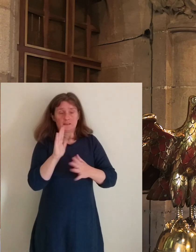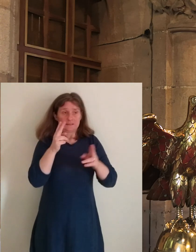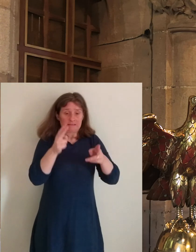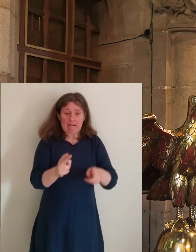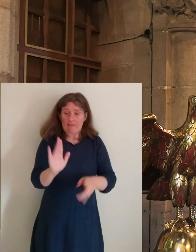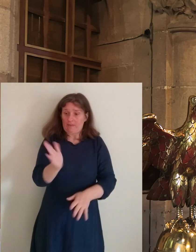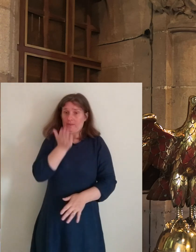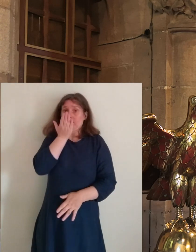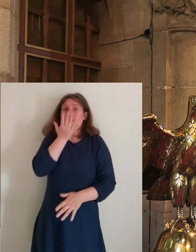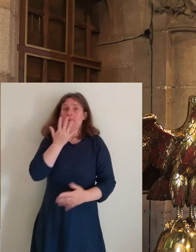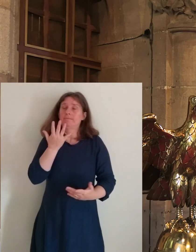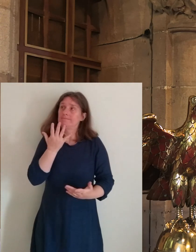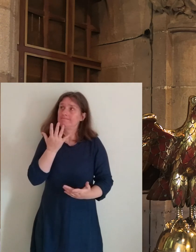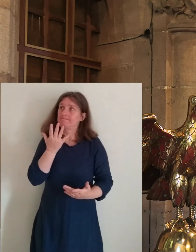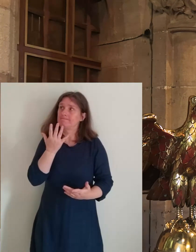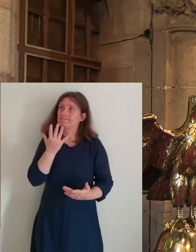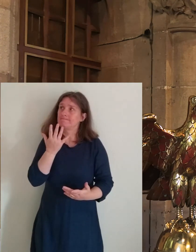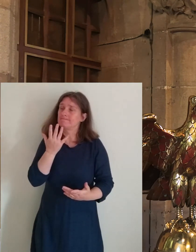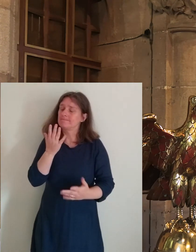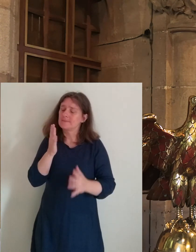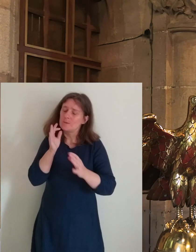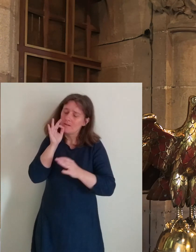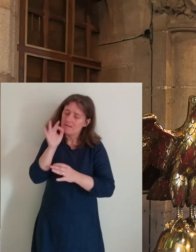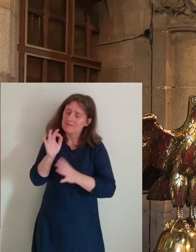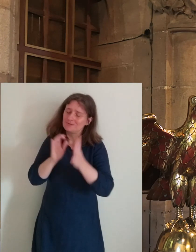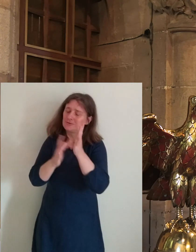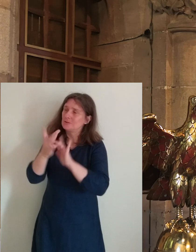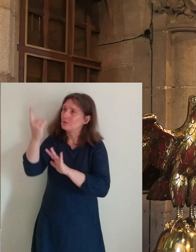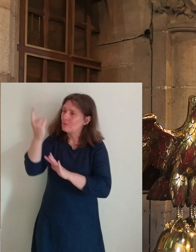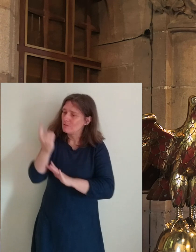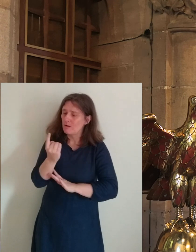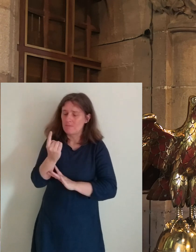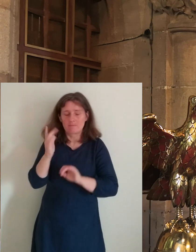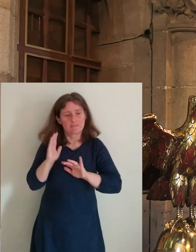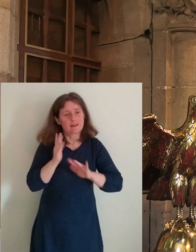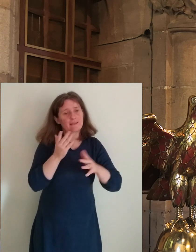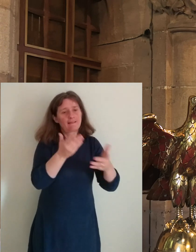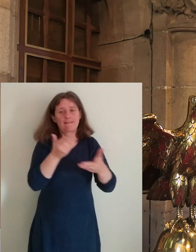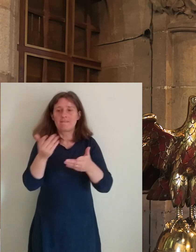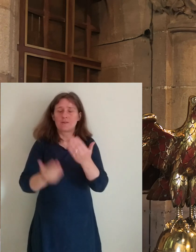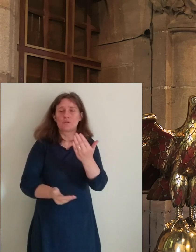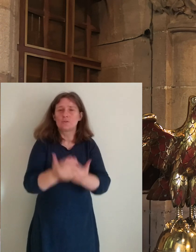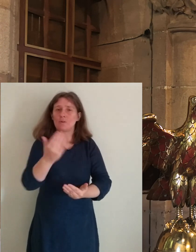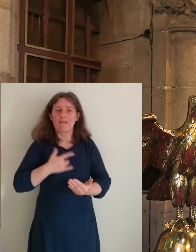We pray that Jesus may come into our lives bring us new life and hope.